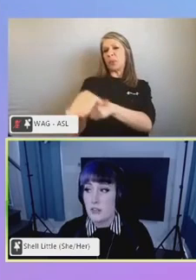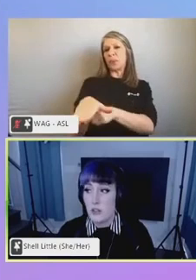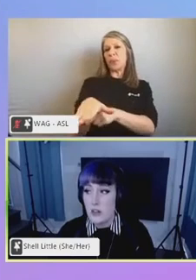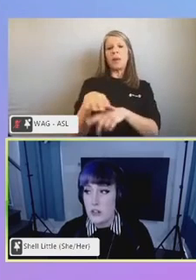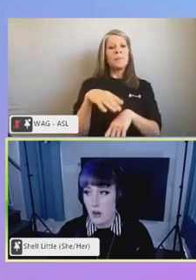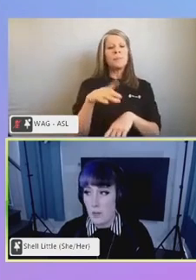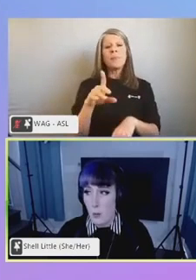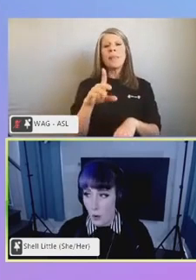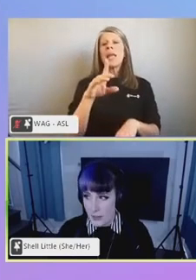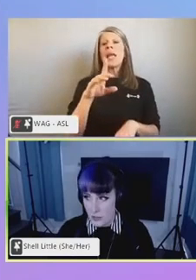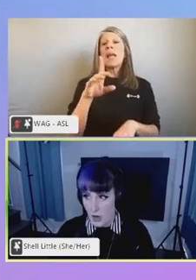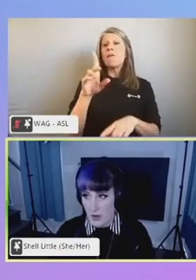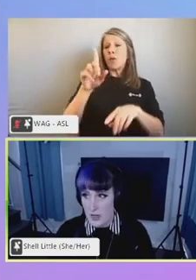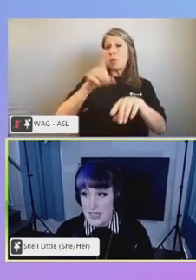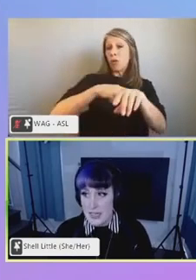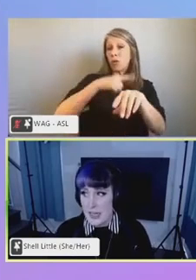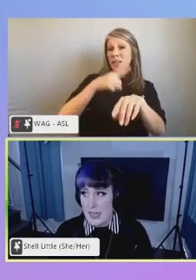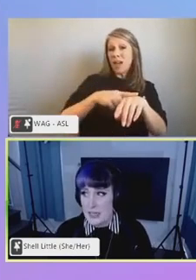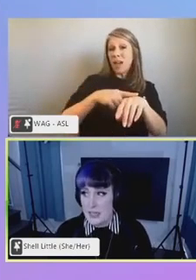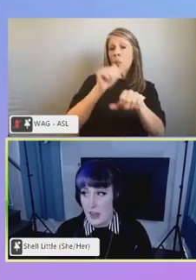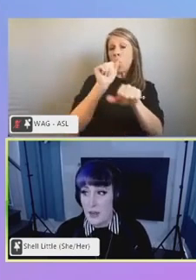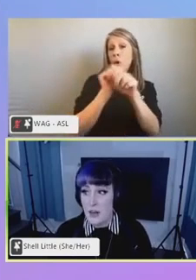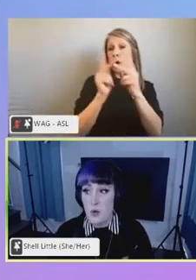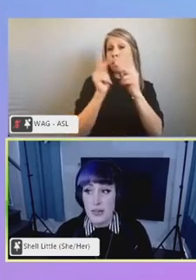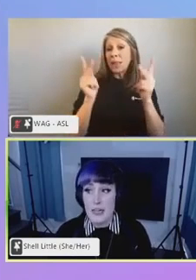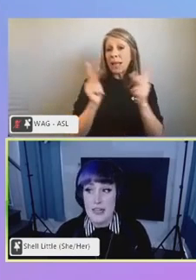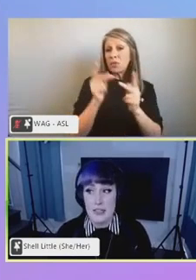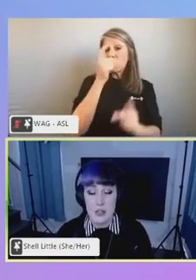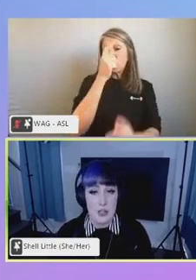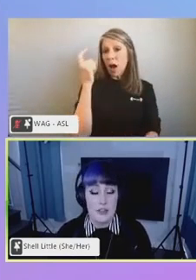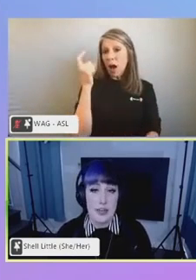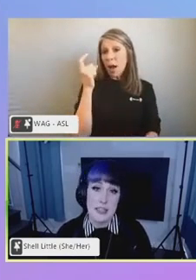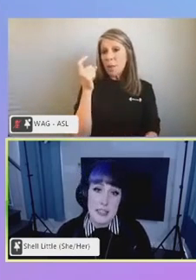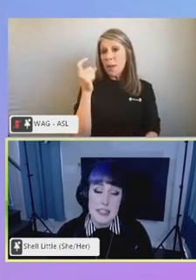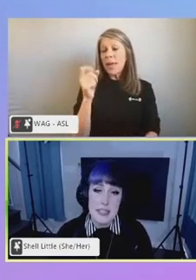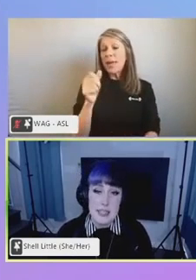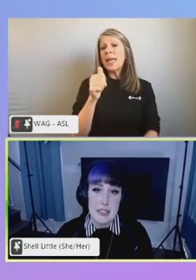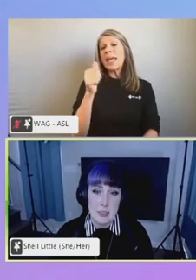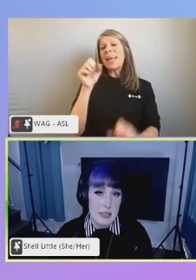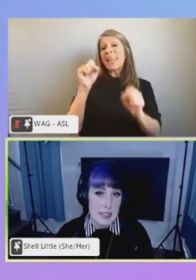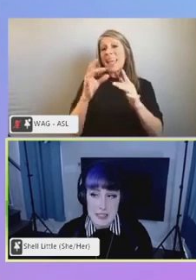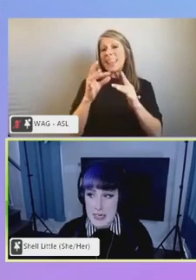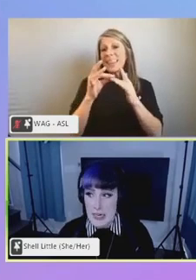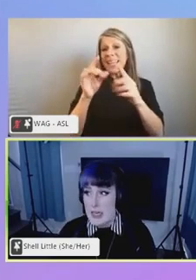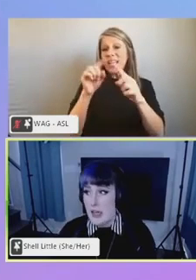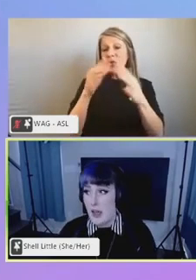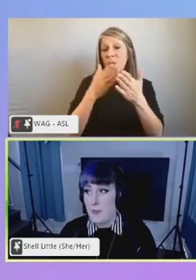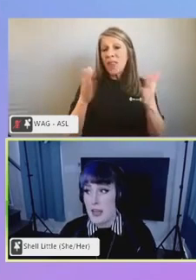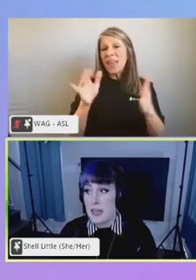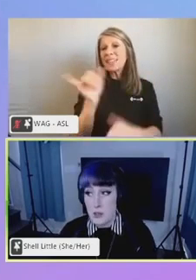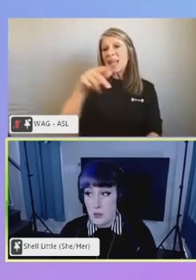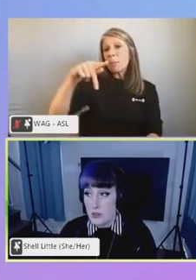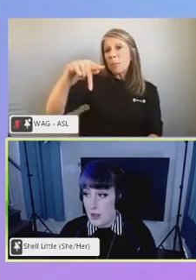off by saying that because a lot of times, those feelings are diminished. So workplace trauma is real and